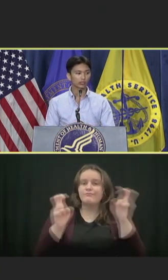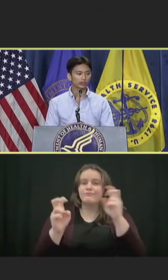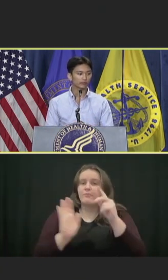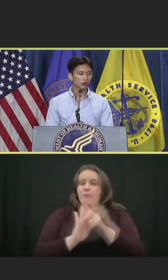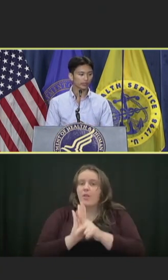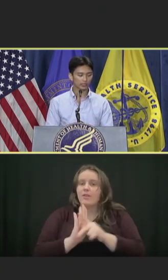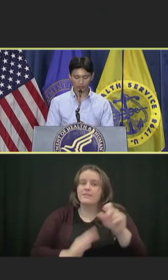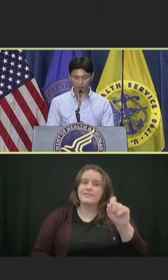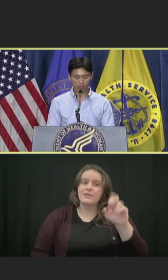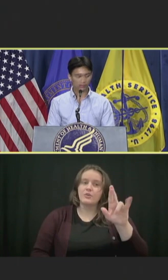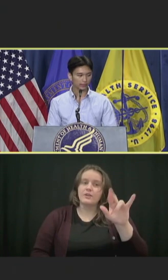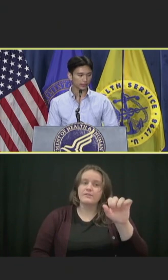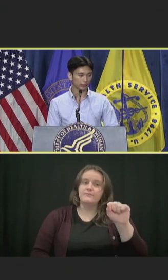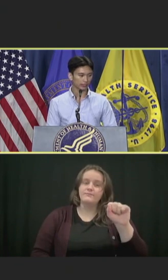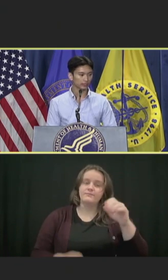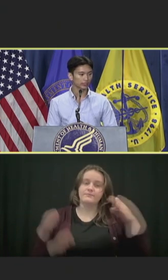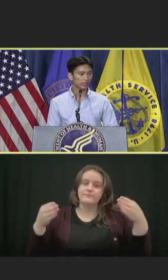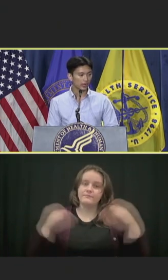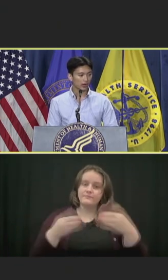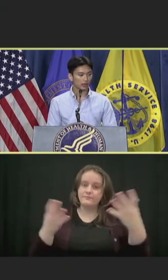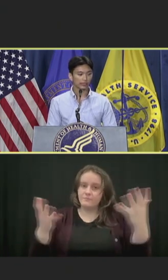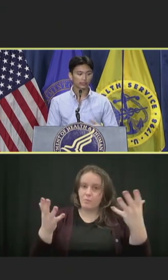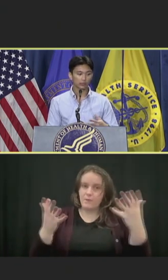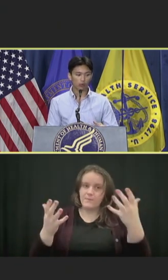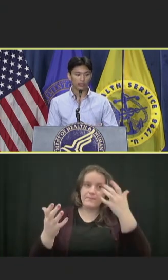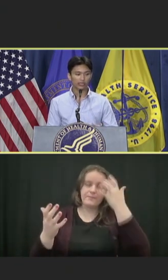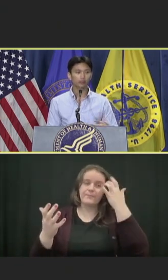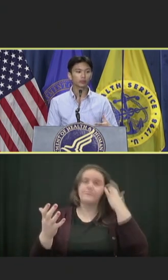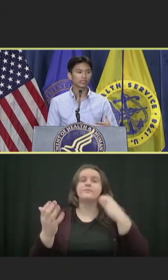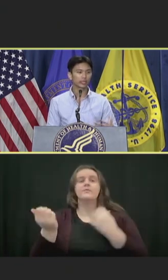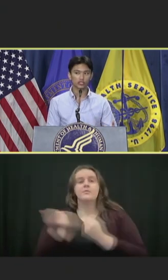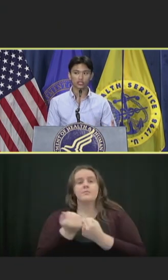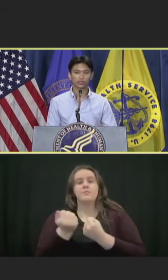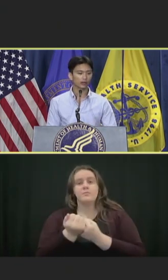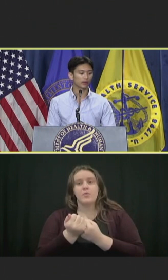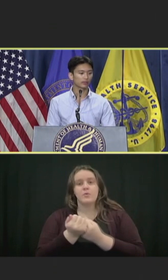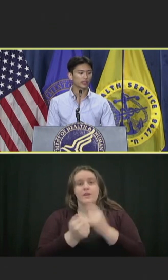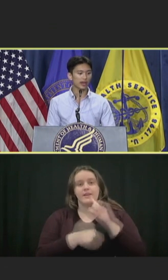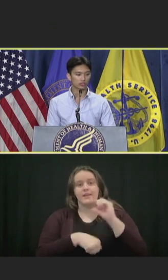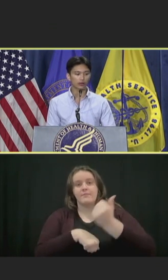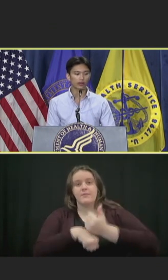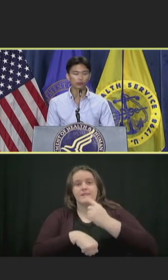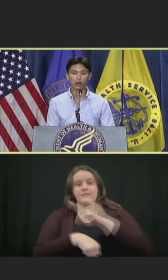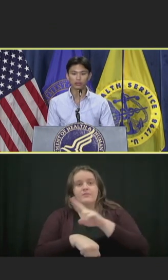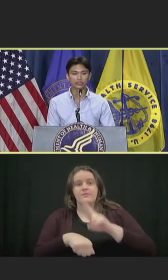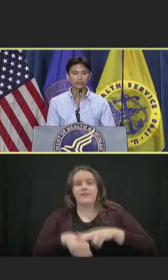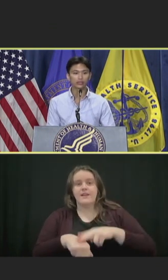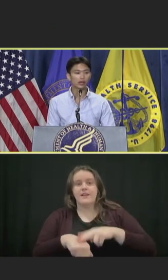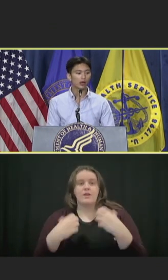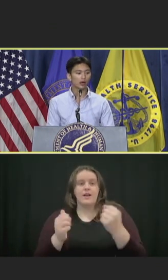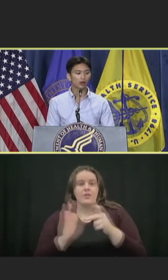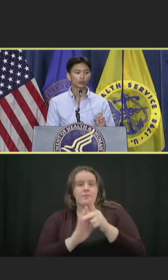the focus of our Policy Series is supporting implementation of national health policy with